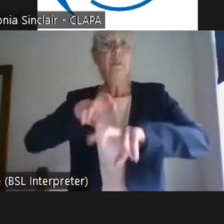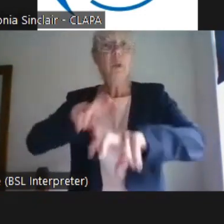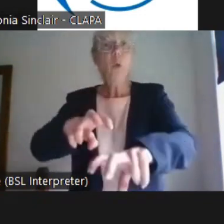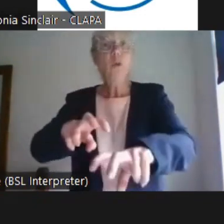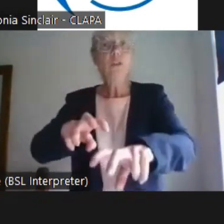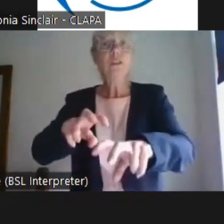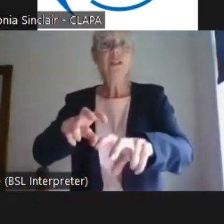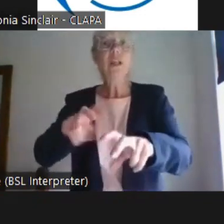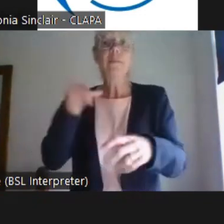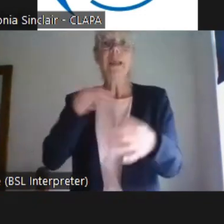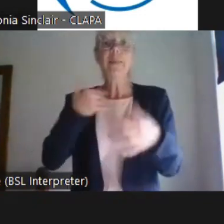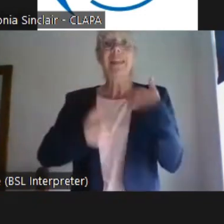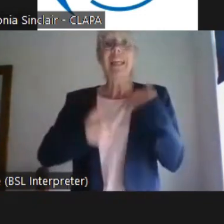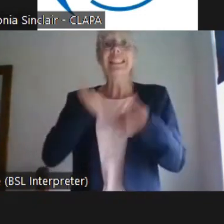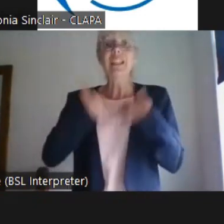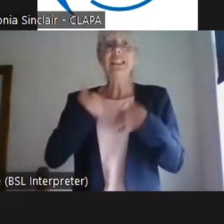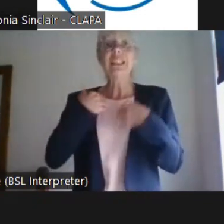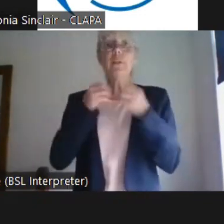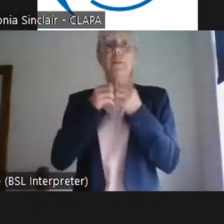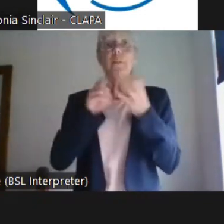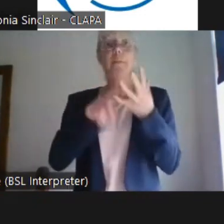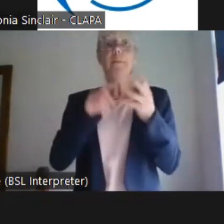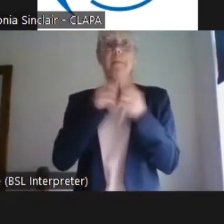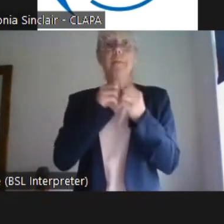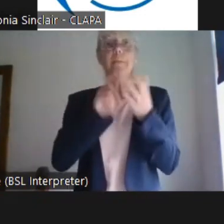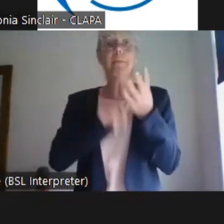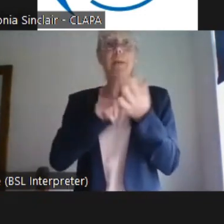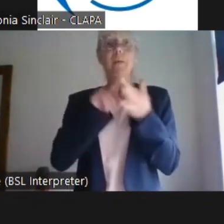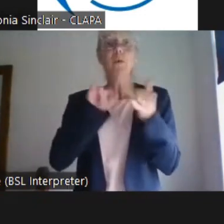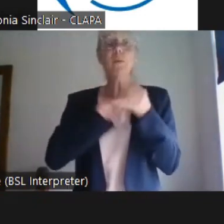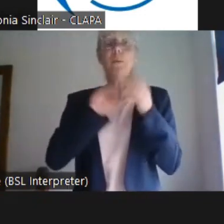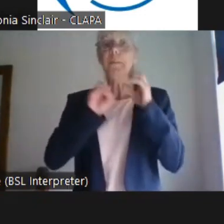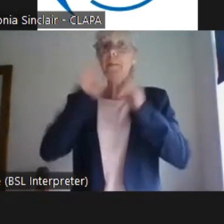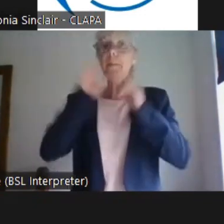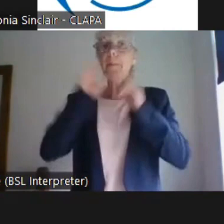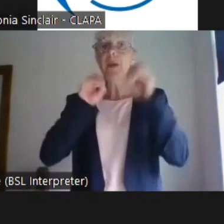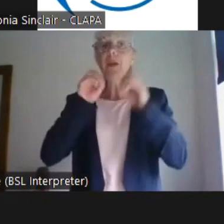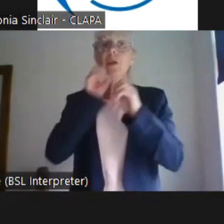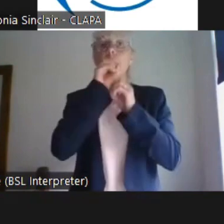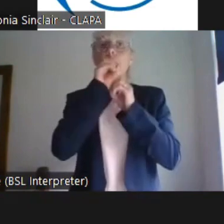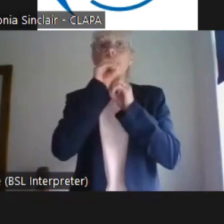by the bubbles lots of children love Bubbles and so you can blow some Bubbles and do some popping